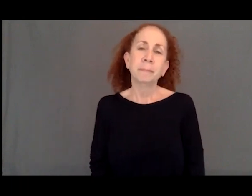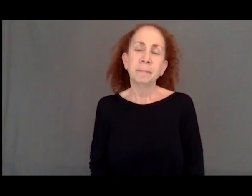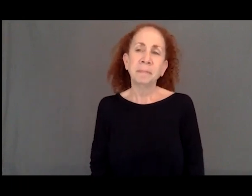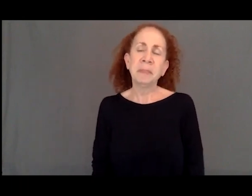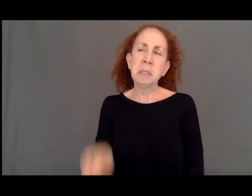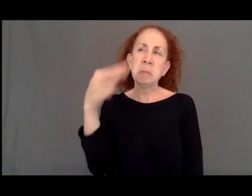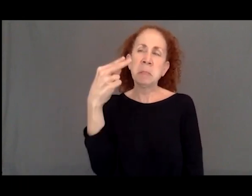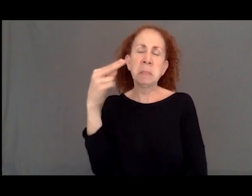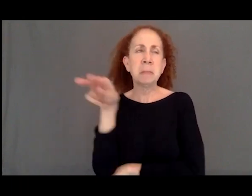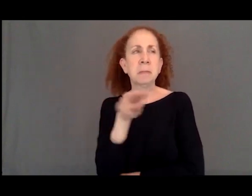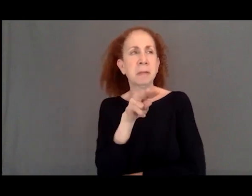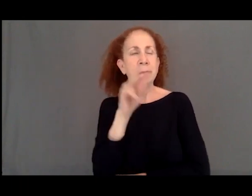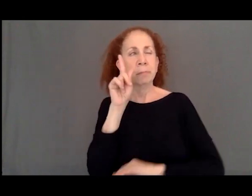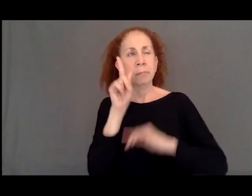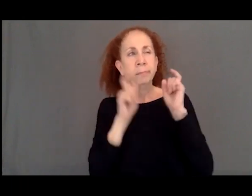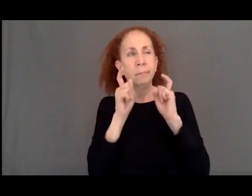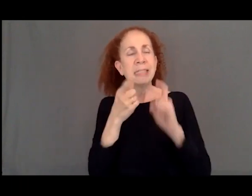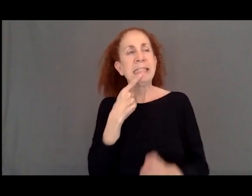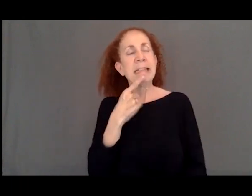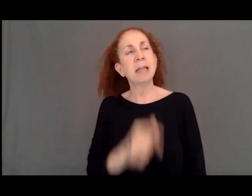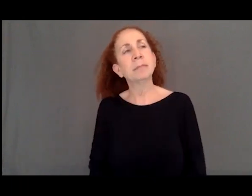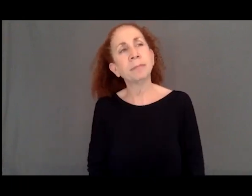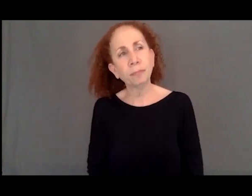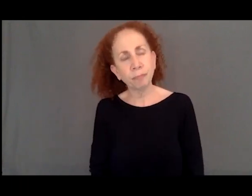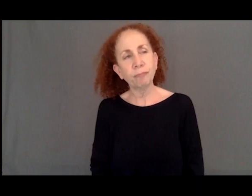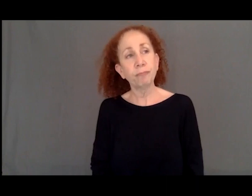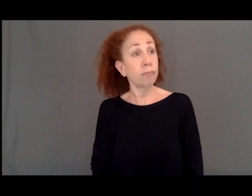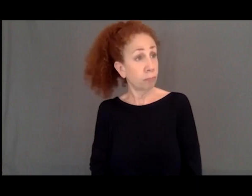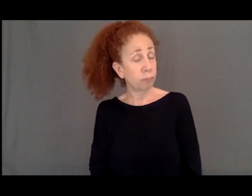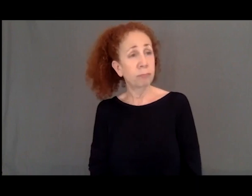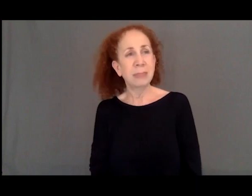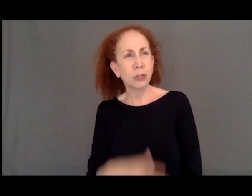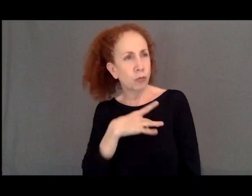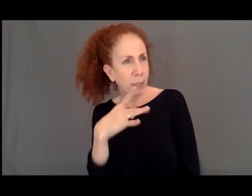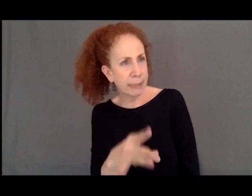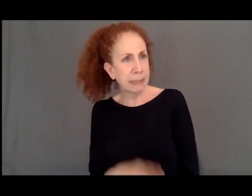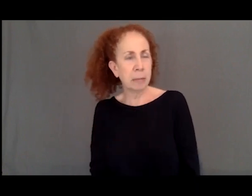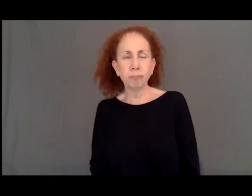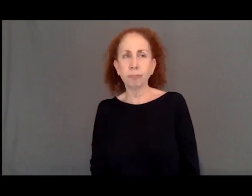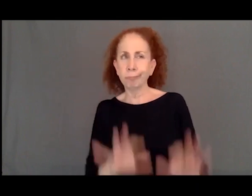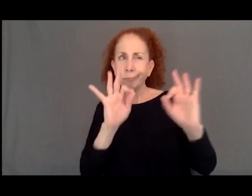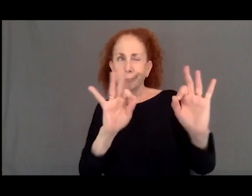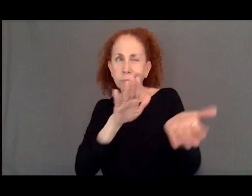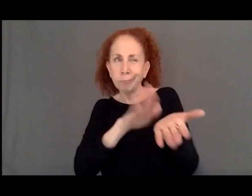The auteur grimaced and said, very interesting. Great stuff.